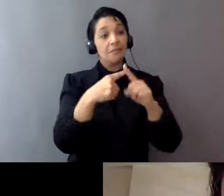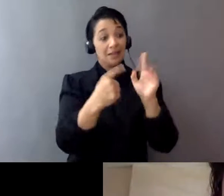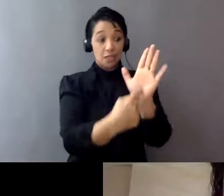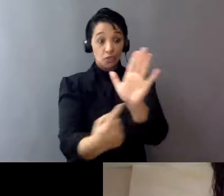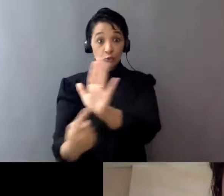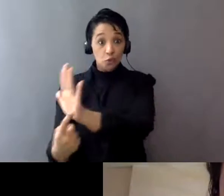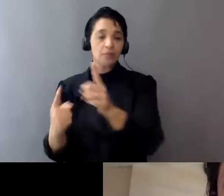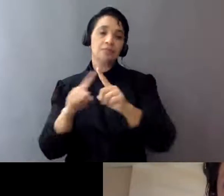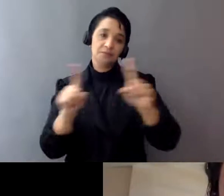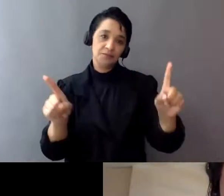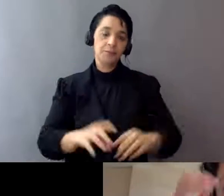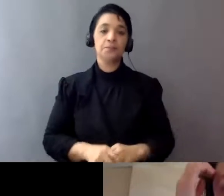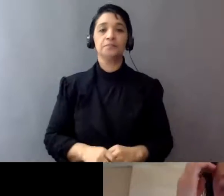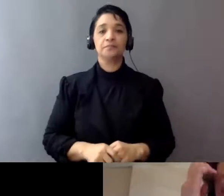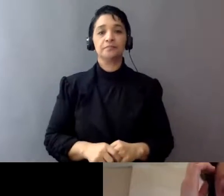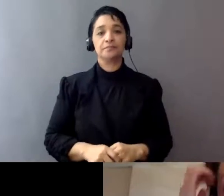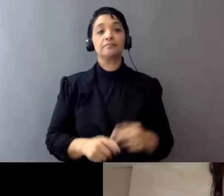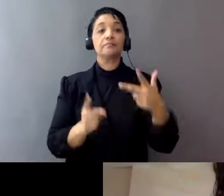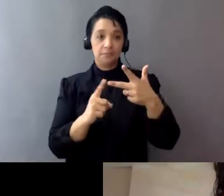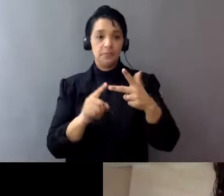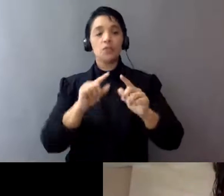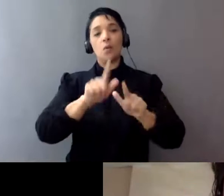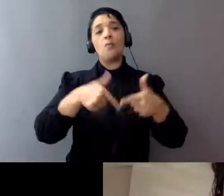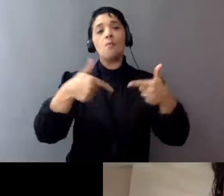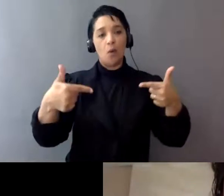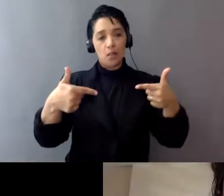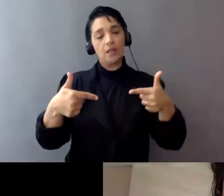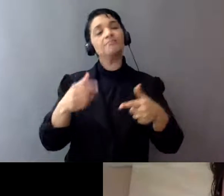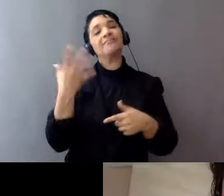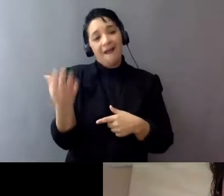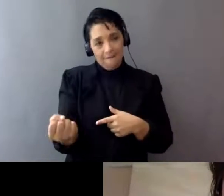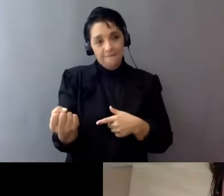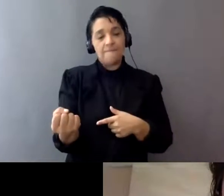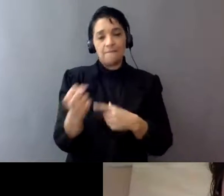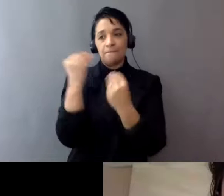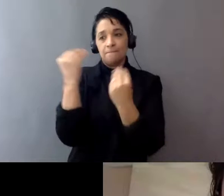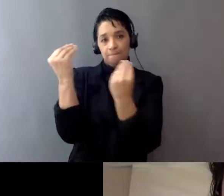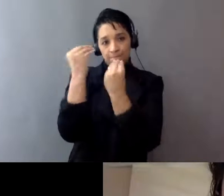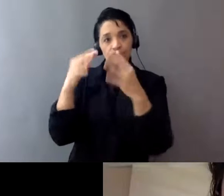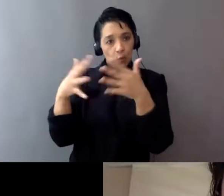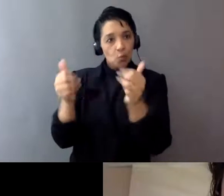examples. The online courses, the workshops are the best option, as we talked about before.